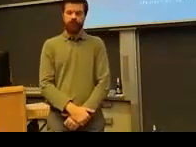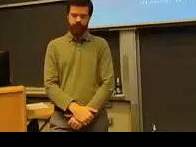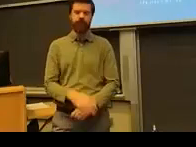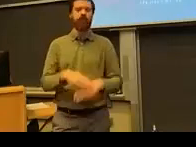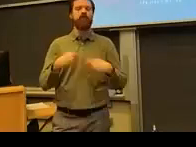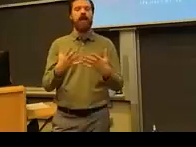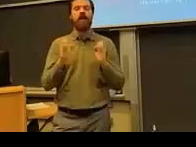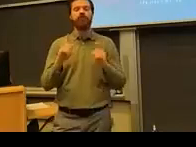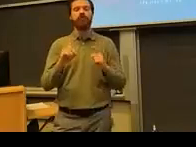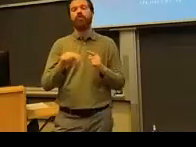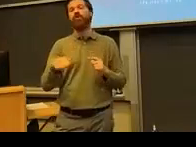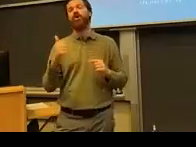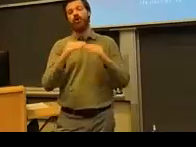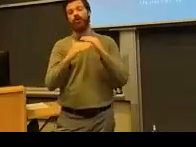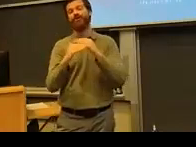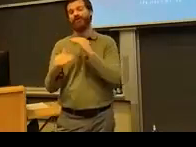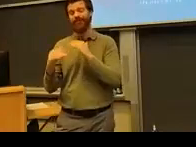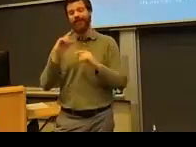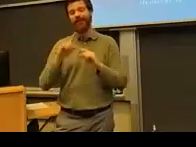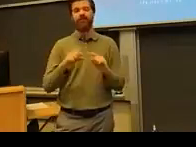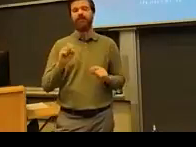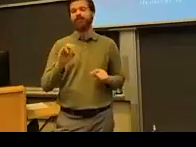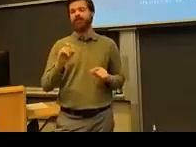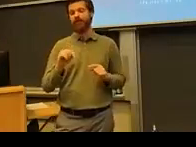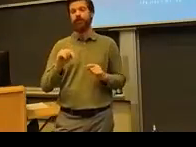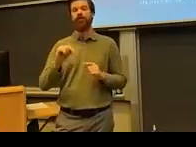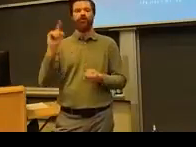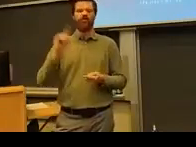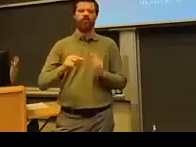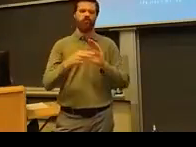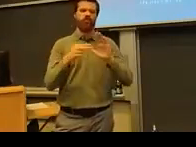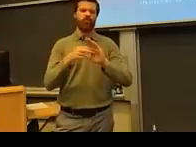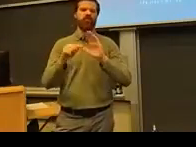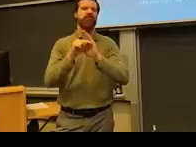other services about Summits reducing stigma and then just continuing to involve community supports